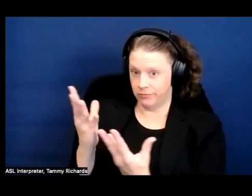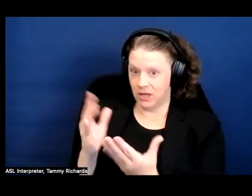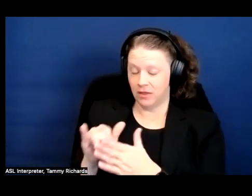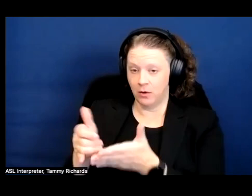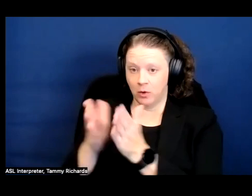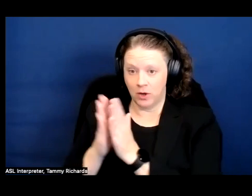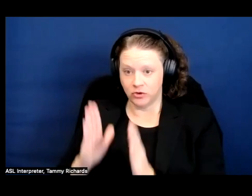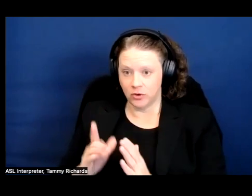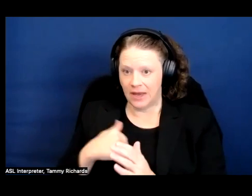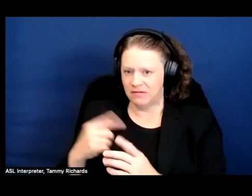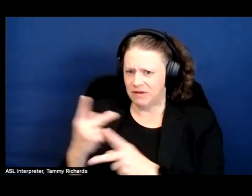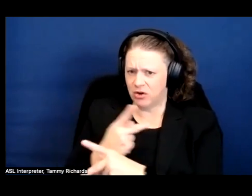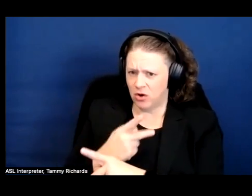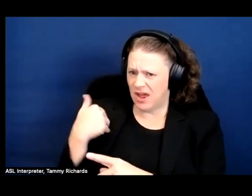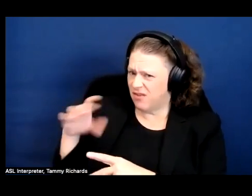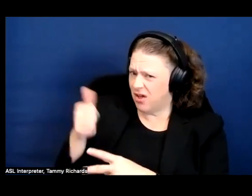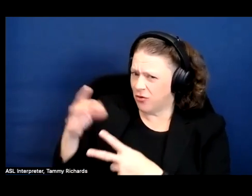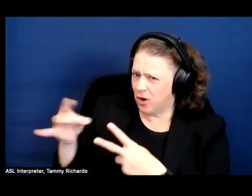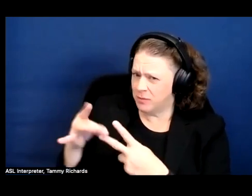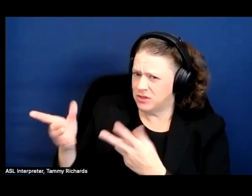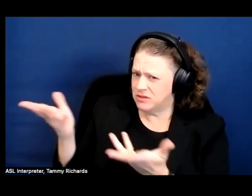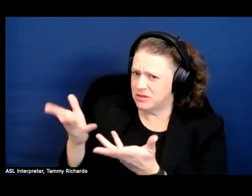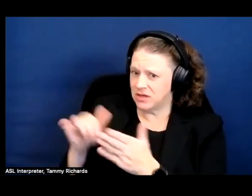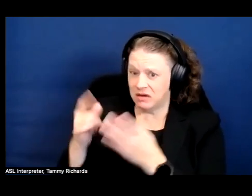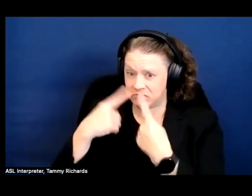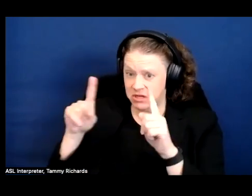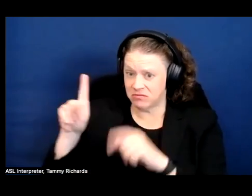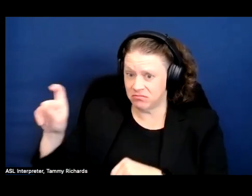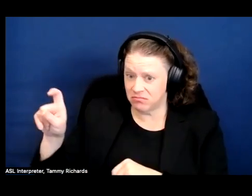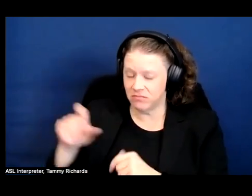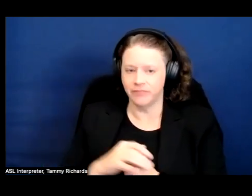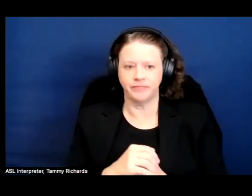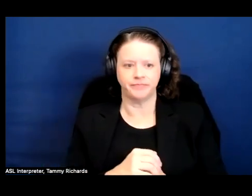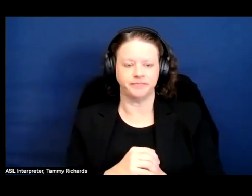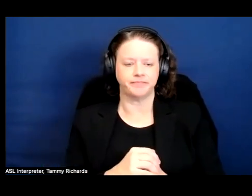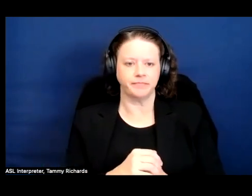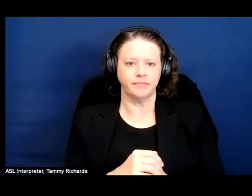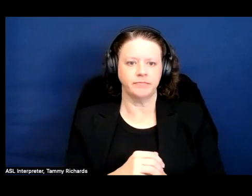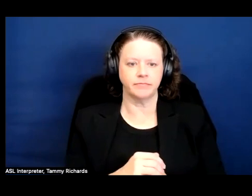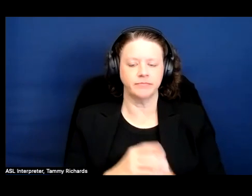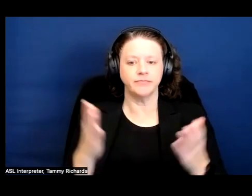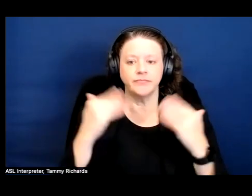So it's gonna cover those rental assistance programs, including nonprofit third parties.